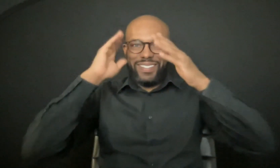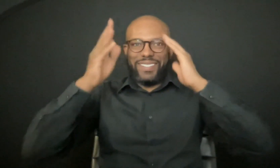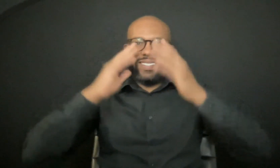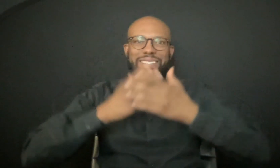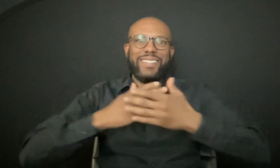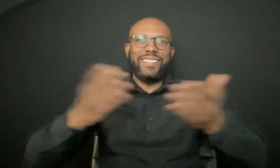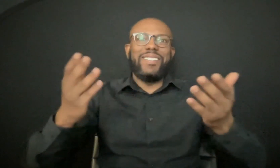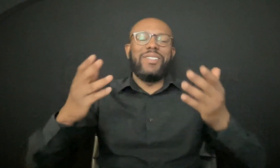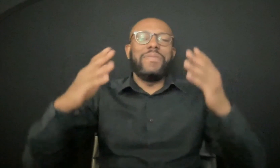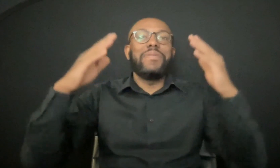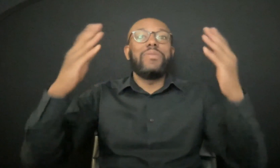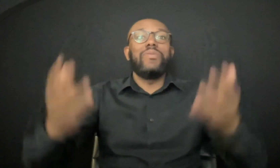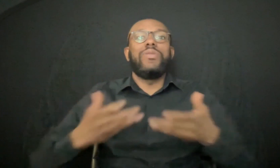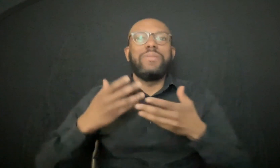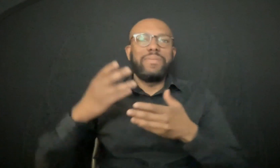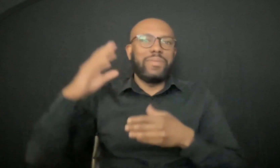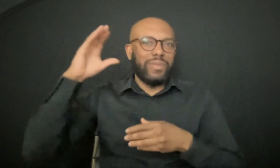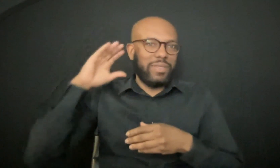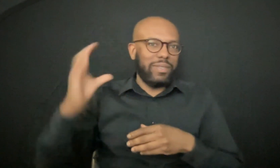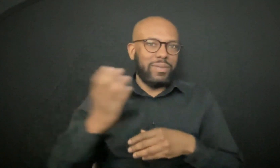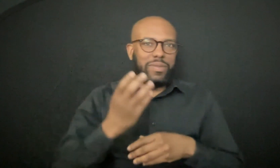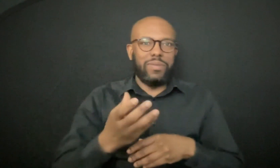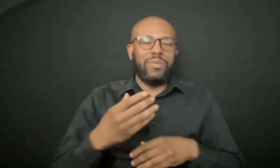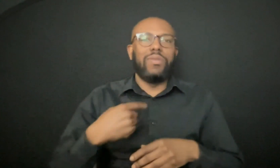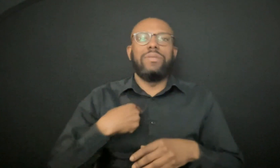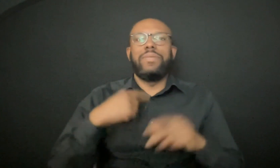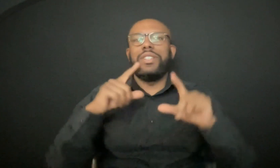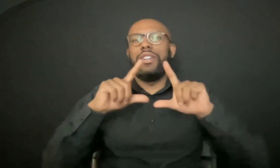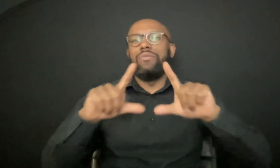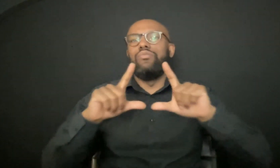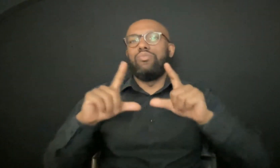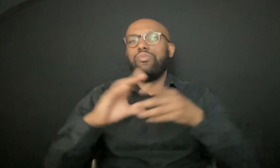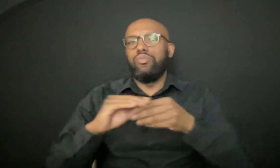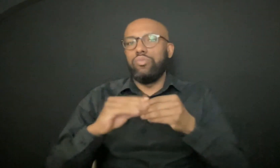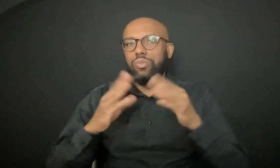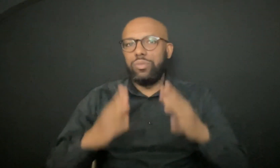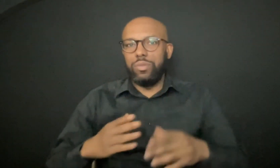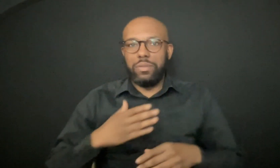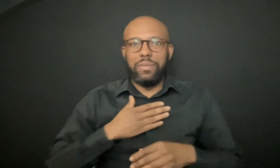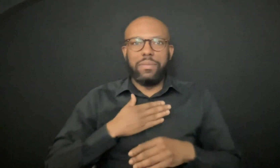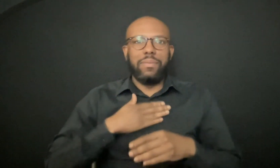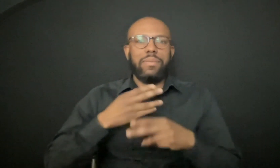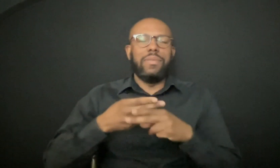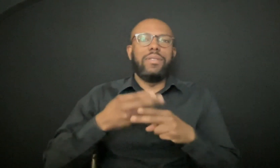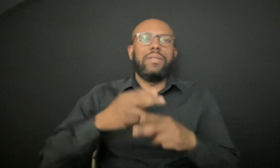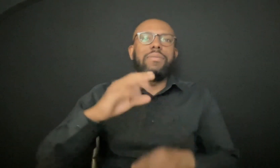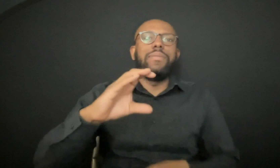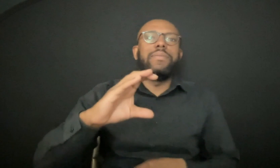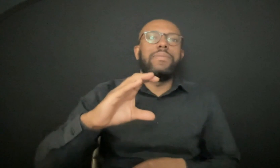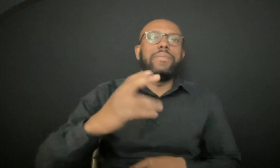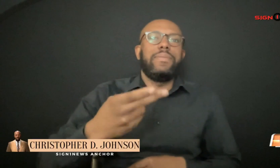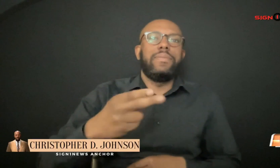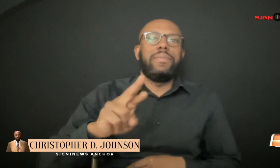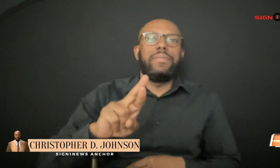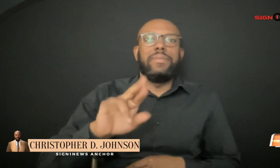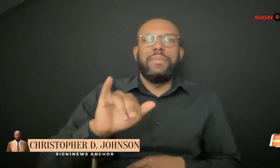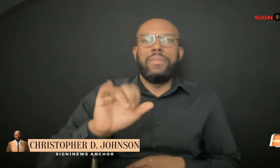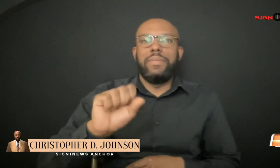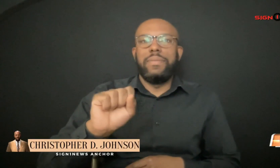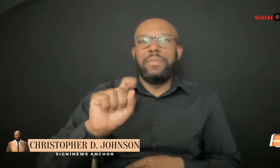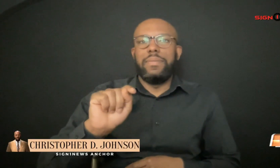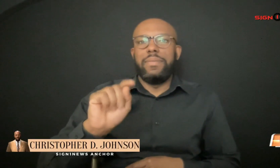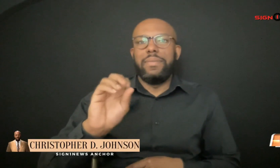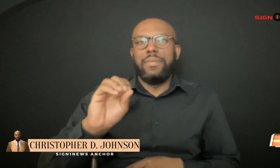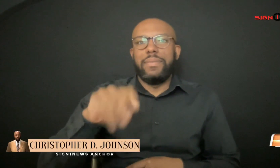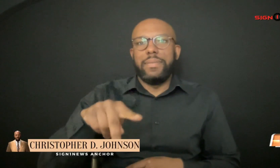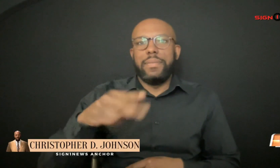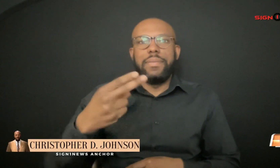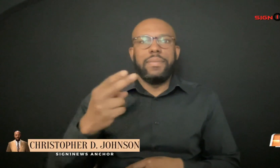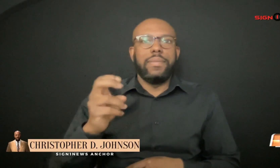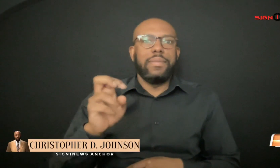Hello everyone welcome to Sign1News I'm Sign1News anchor Christopher D Johnson